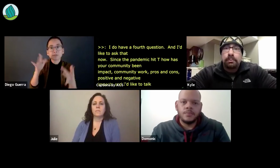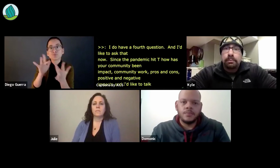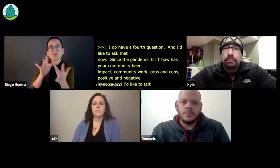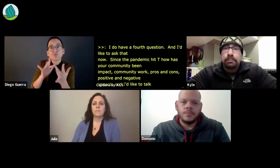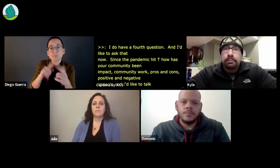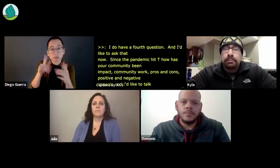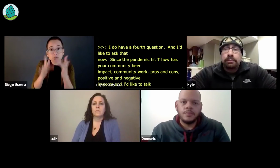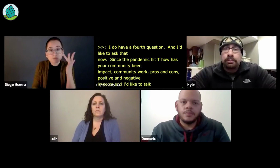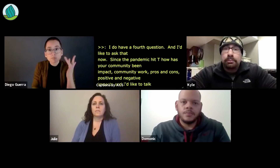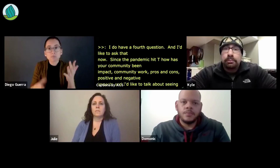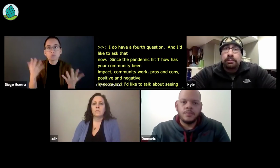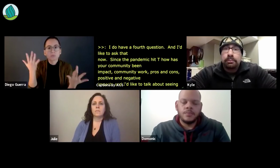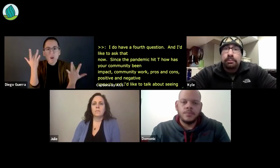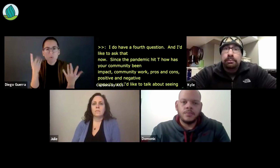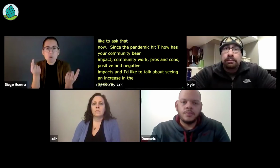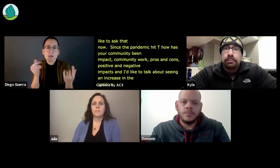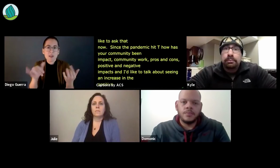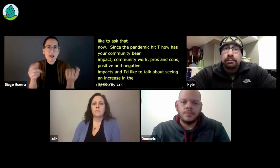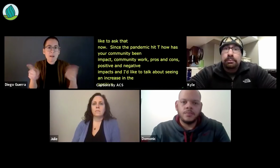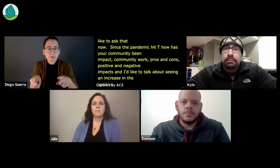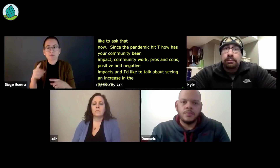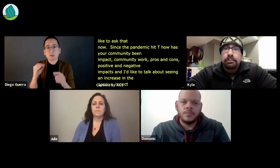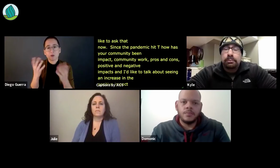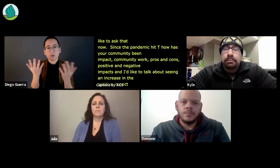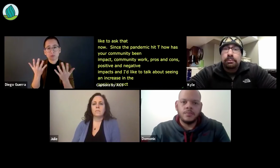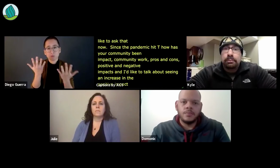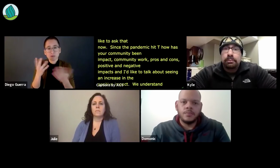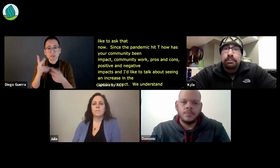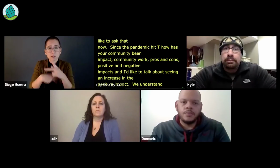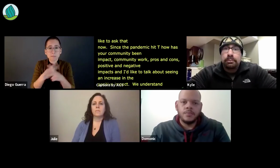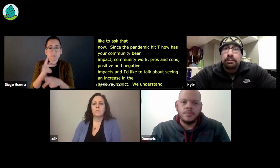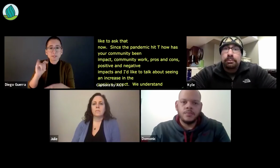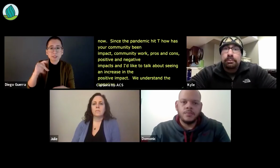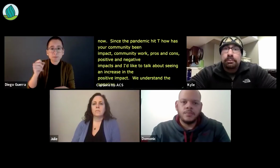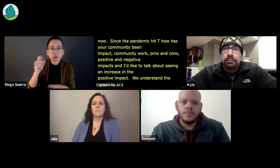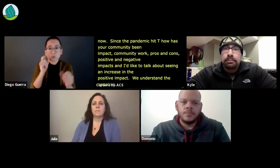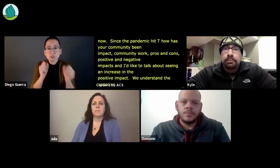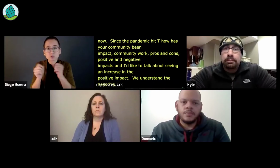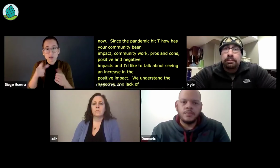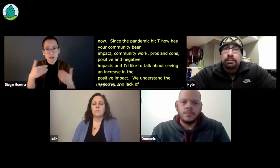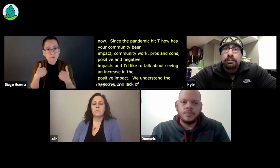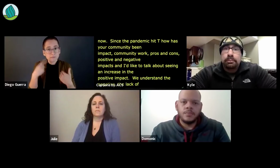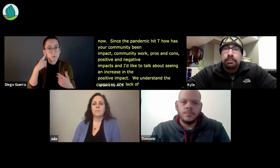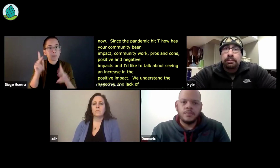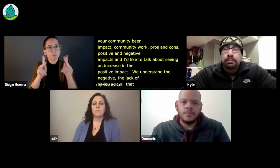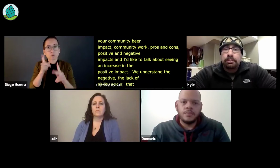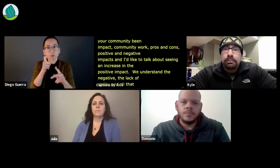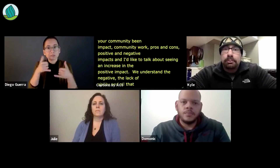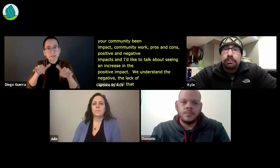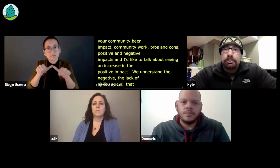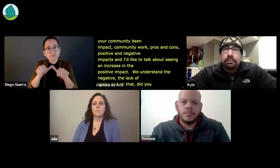Did you have any of that where maybe you were disconnected, and how did you deal with that? What common challenges or barriers came up?